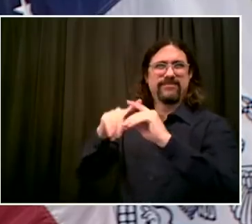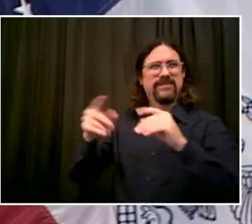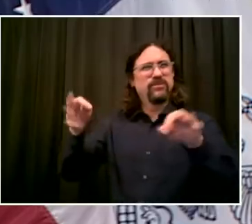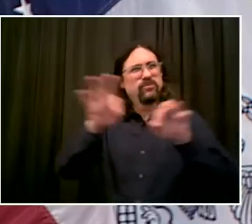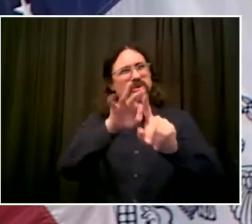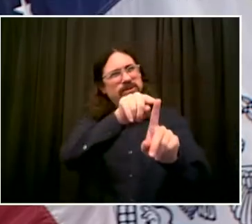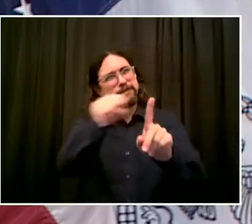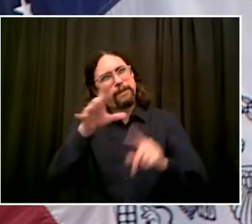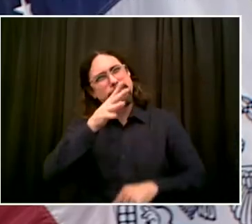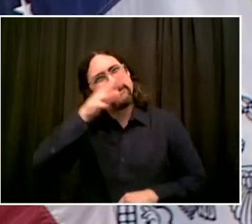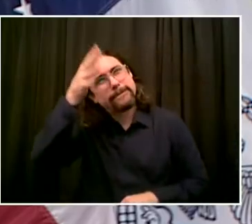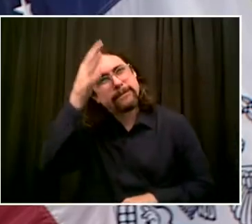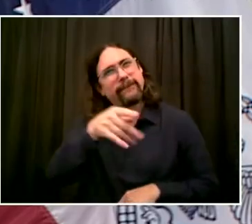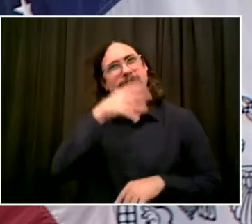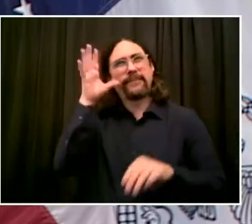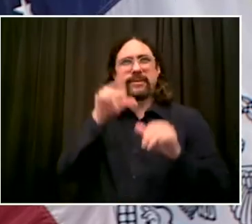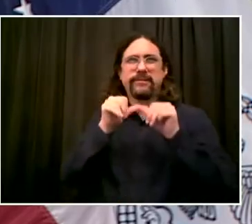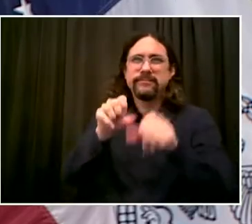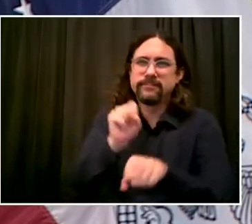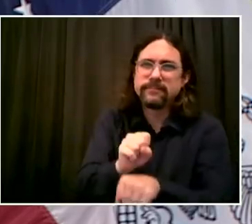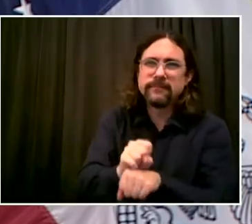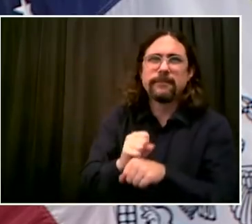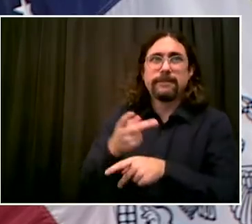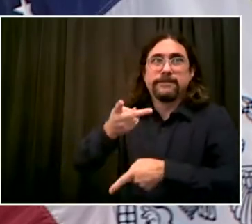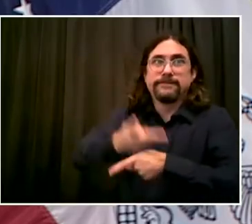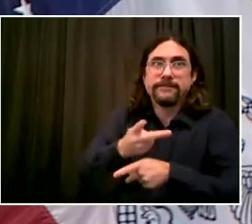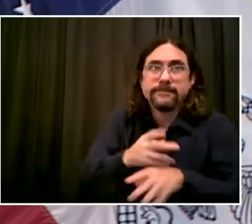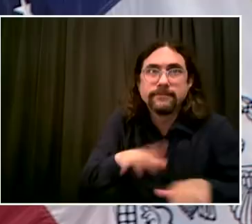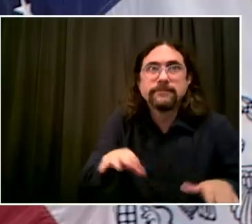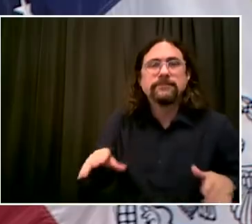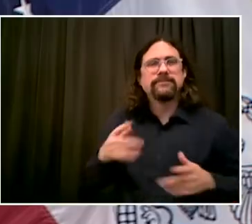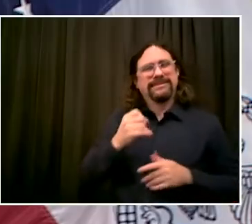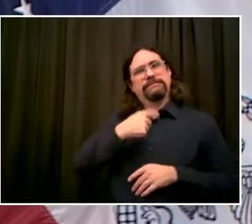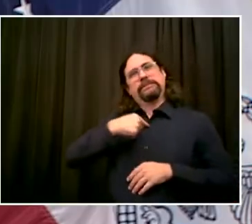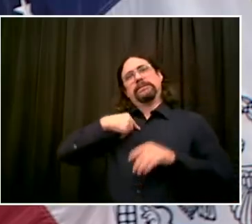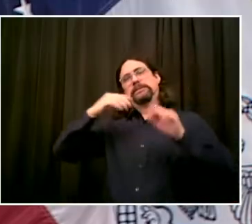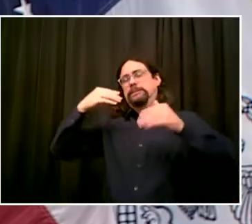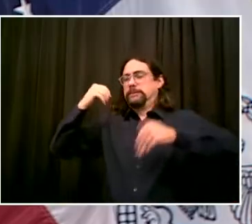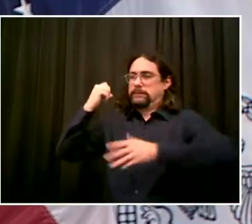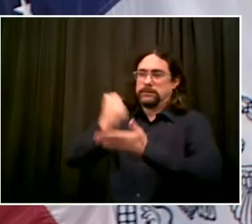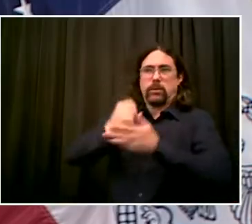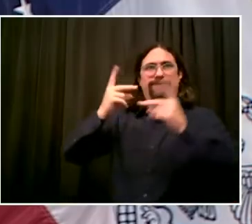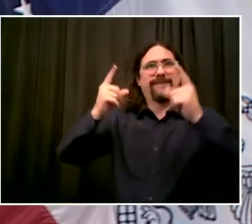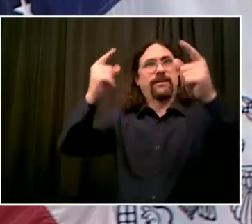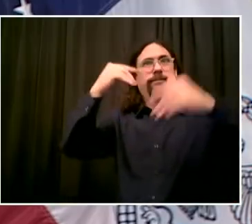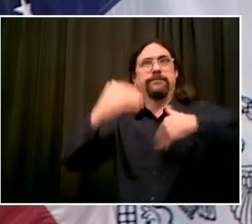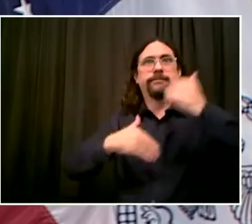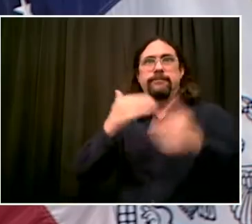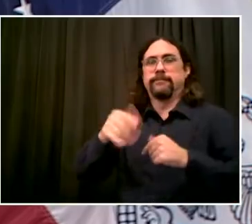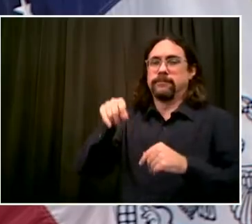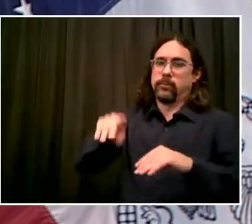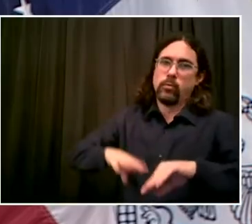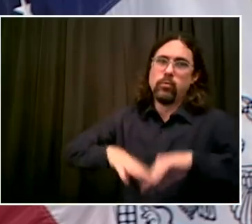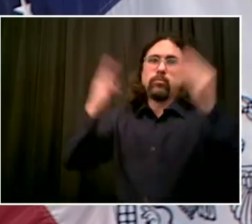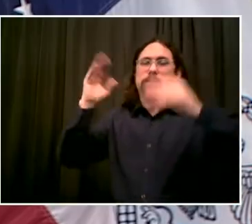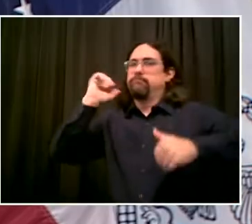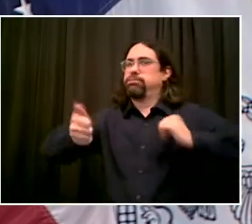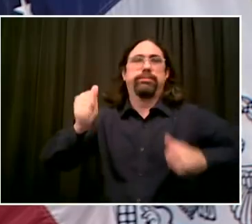MANNER, WE NEED TO KEEP DOING THAT. WE HAVE GOT TO GET MORE PARENTS WHO NEED TO GET BACK TO WORK,